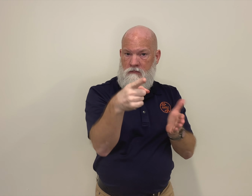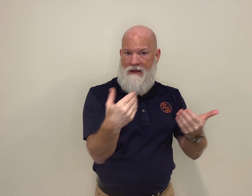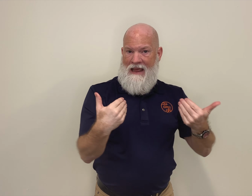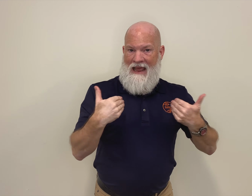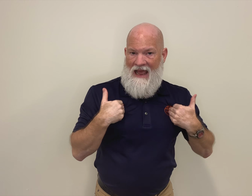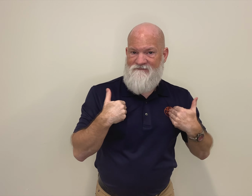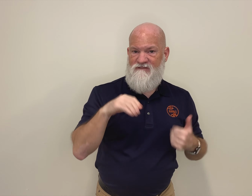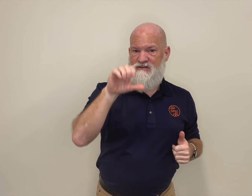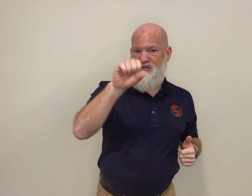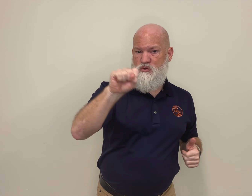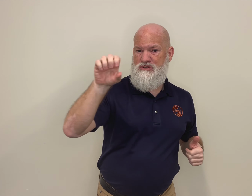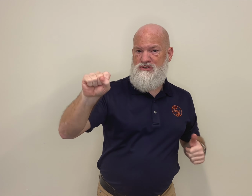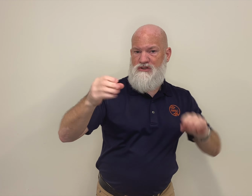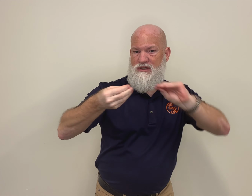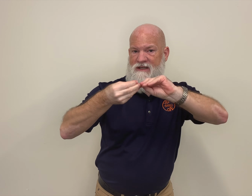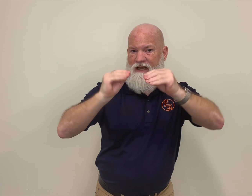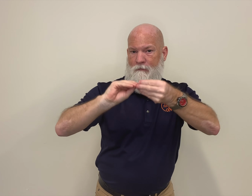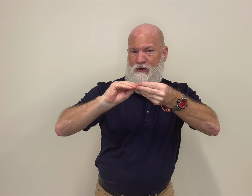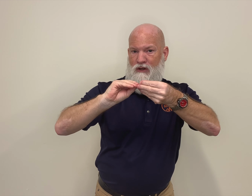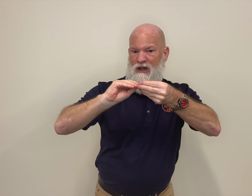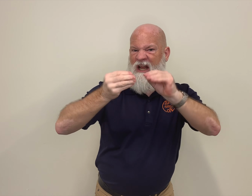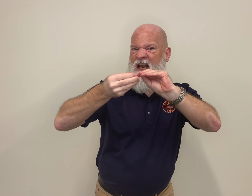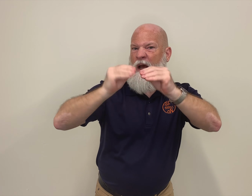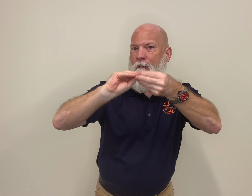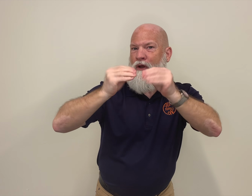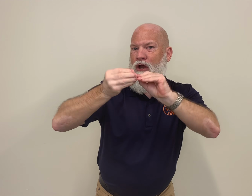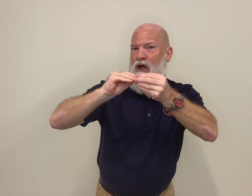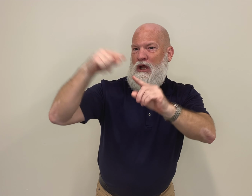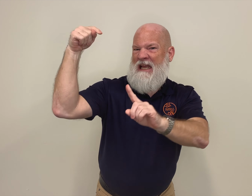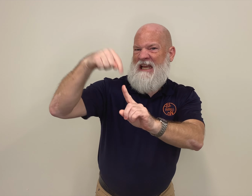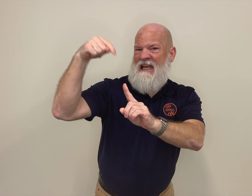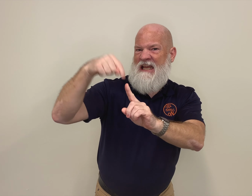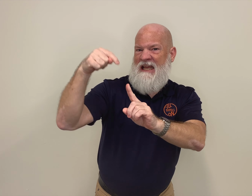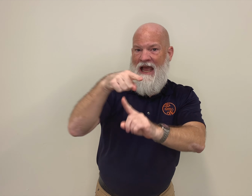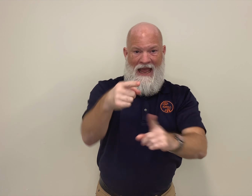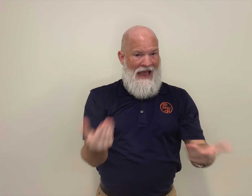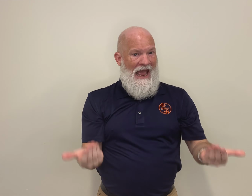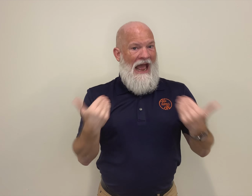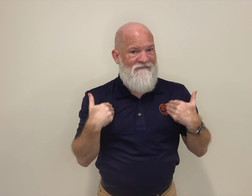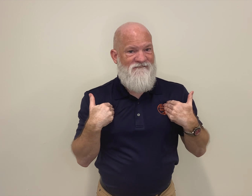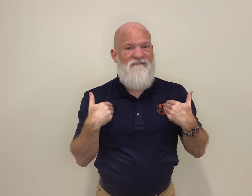You must have a valid Social Security Number